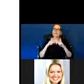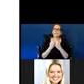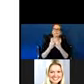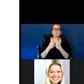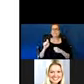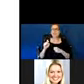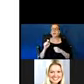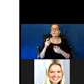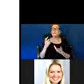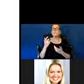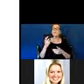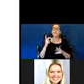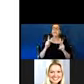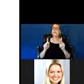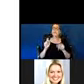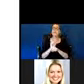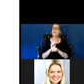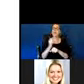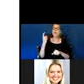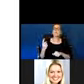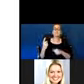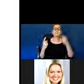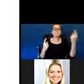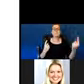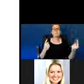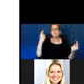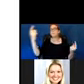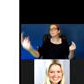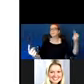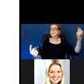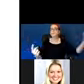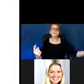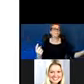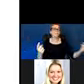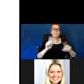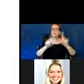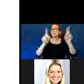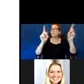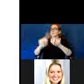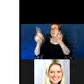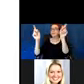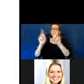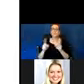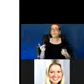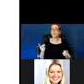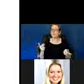and partnering is absolutely critical. And we're also data-driven.